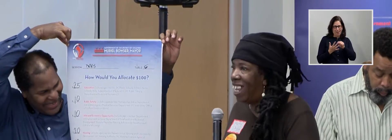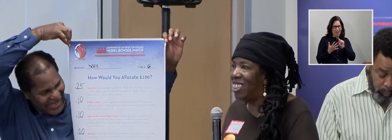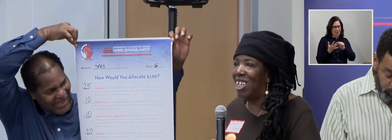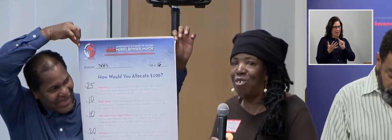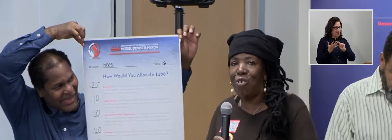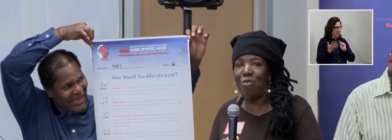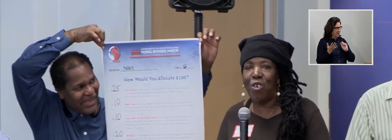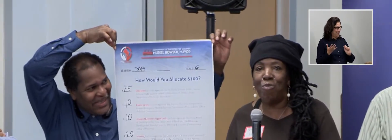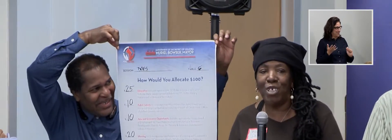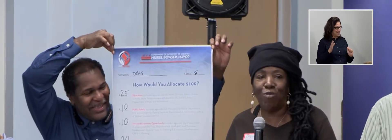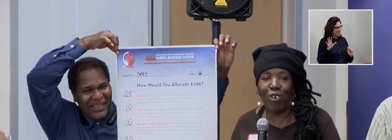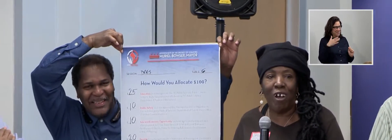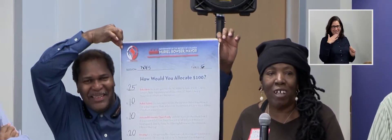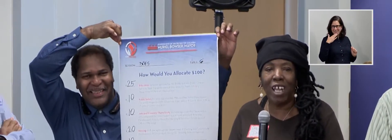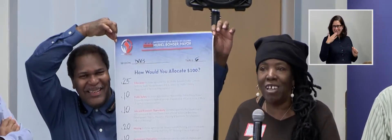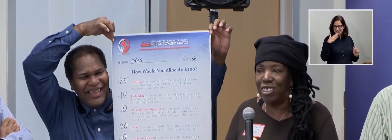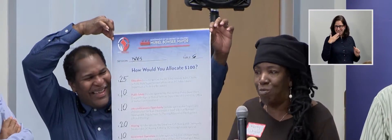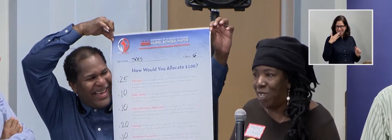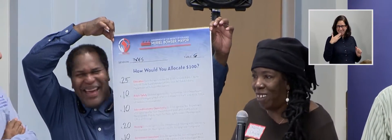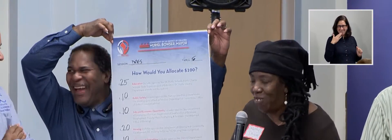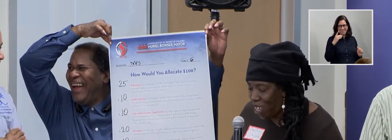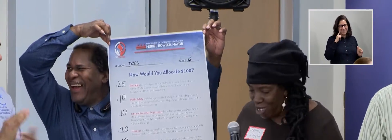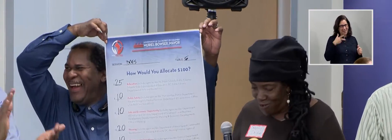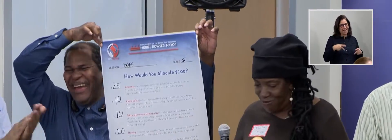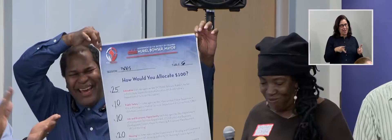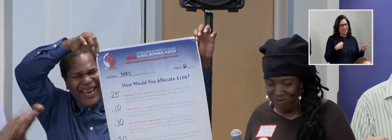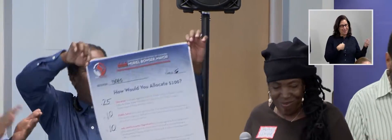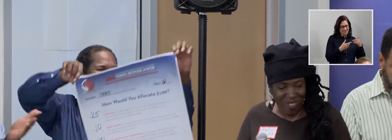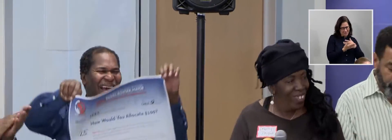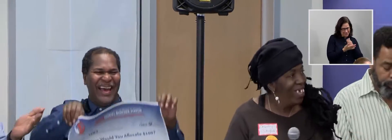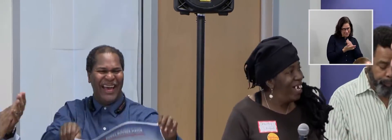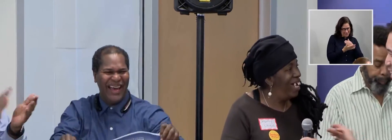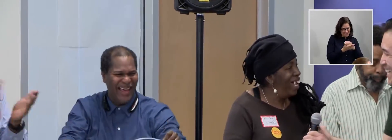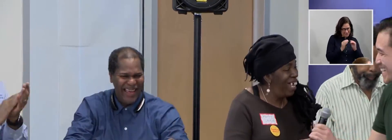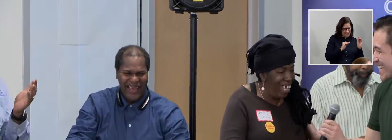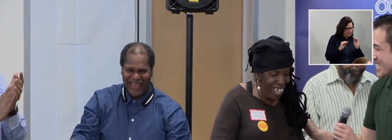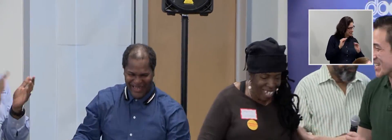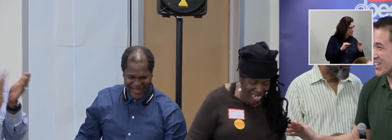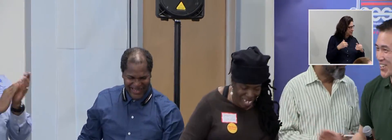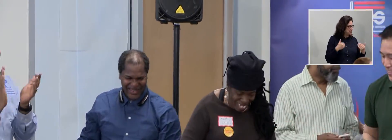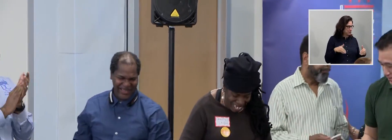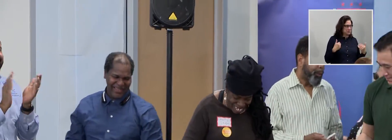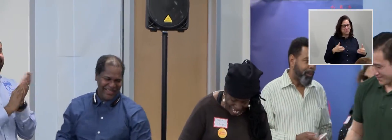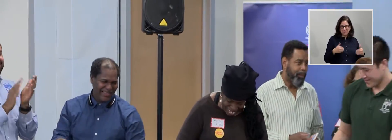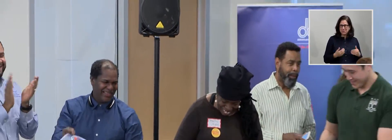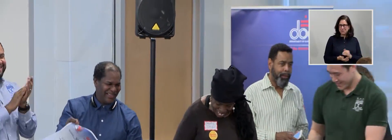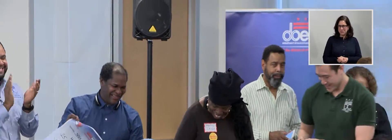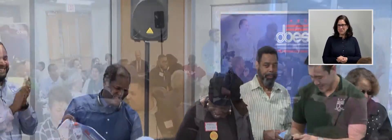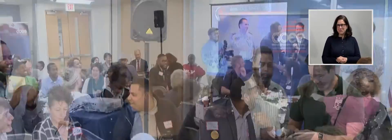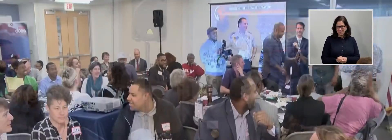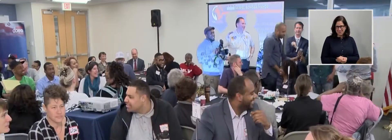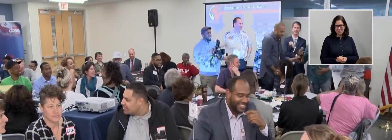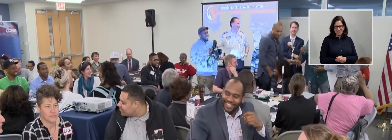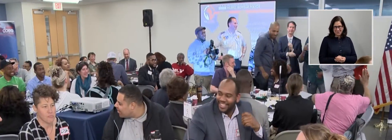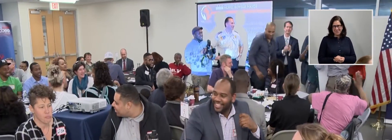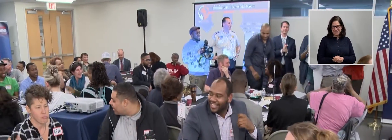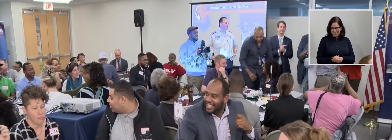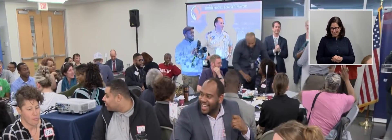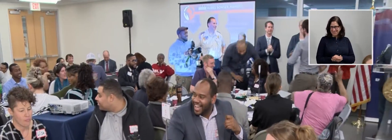AND THANK YOU VERY, VERY MUCH FOR ALLOWING US TO BE HERE. THANK YOU. ALL RIGHT.